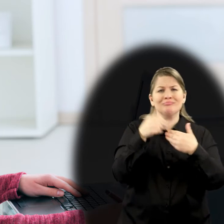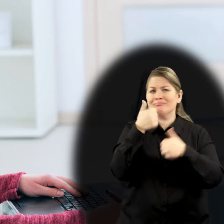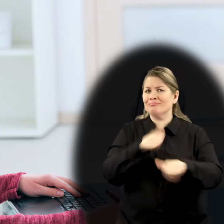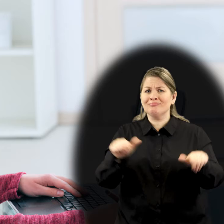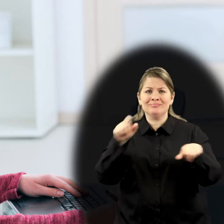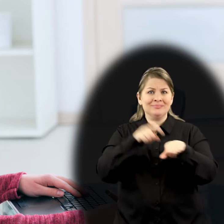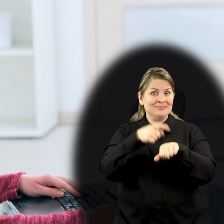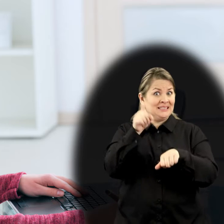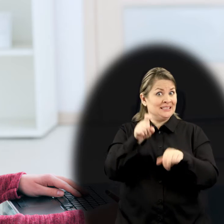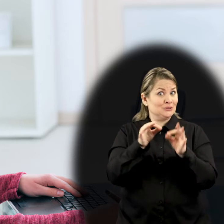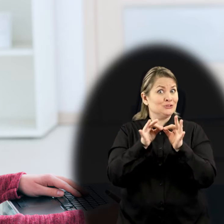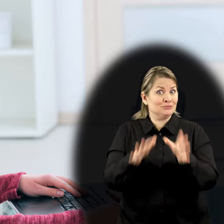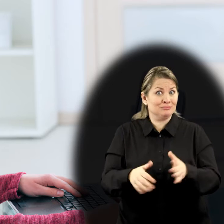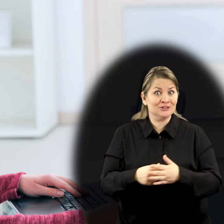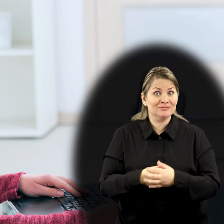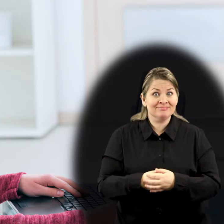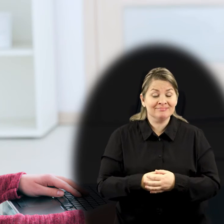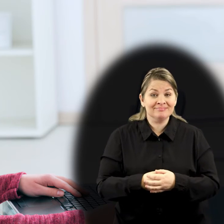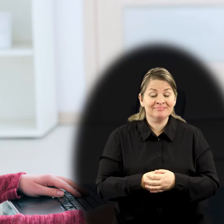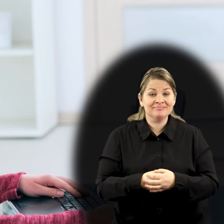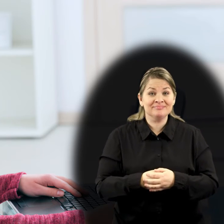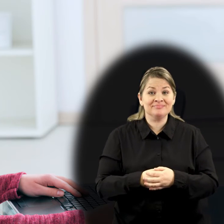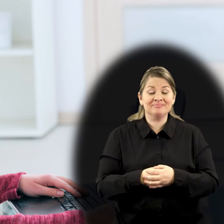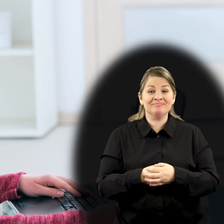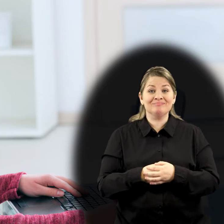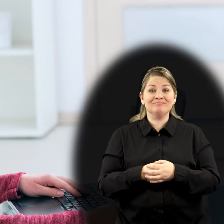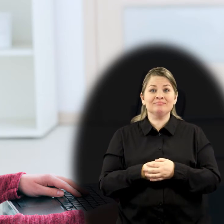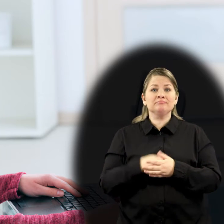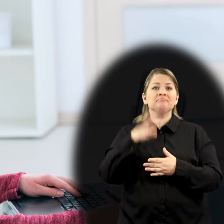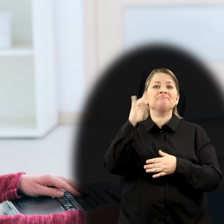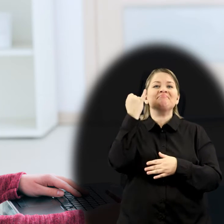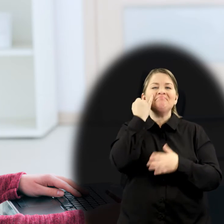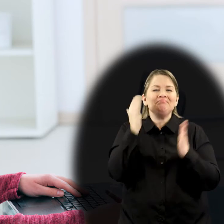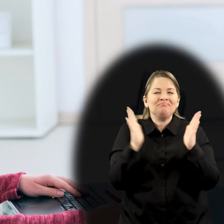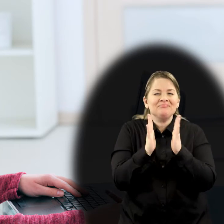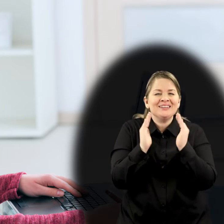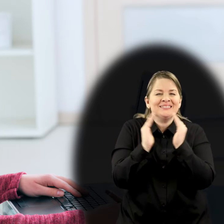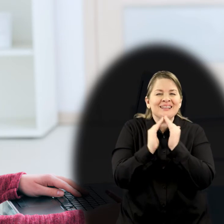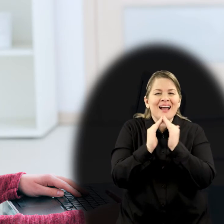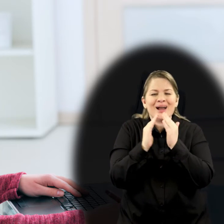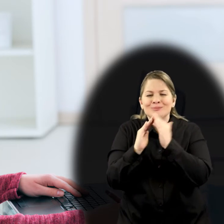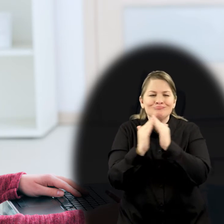to accommodate available local interpreting resources.